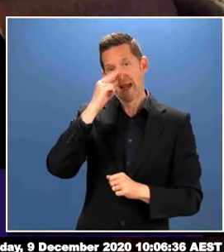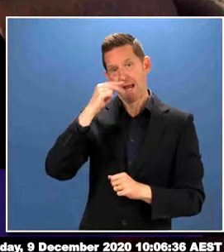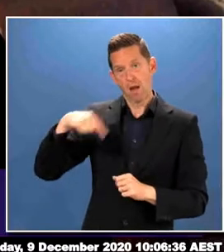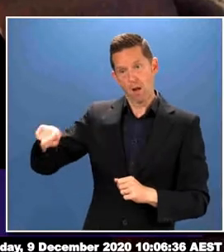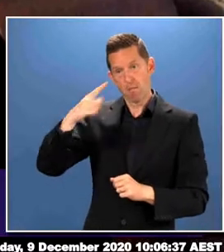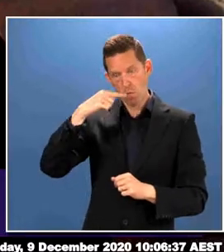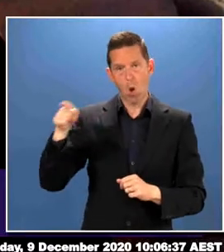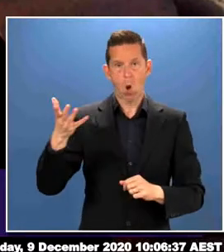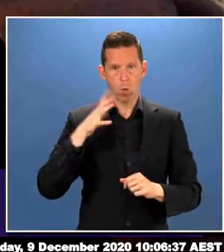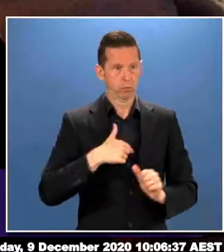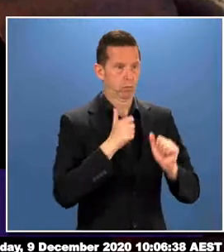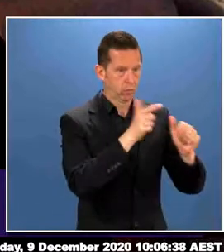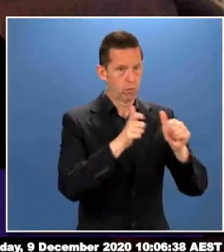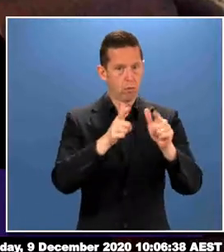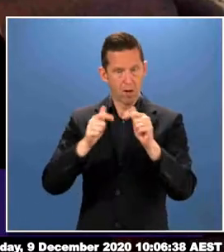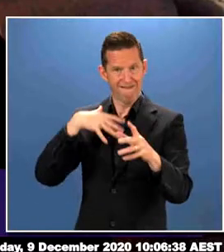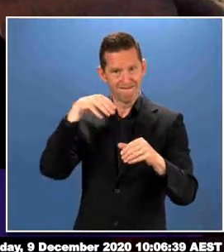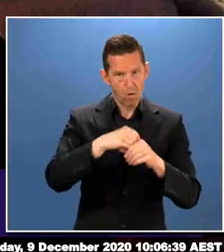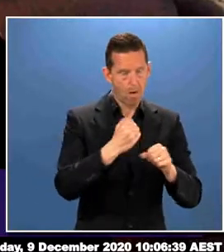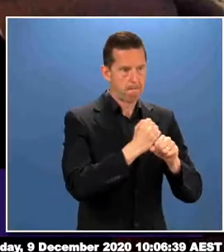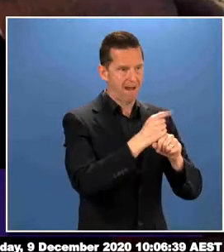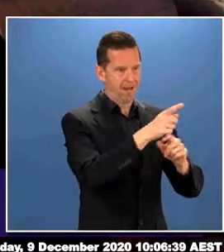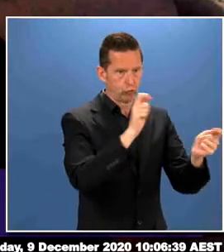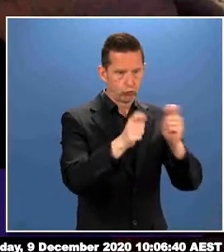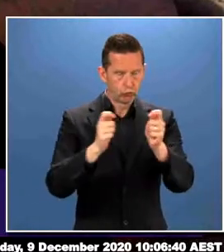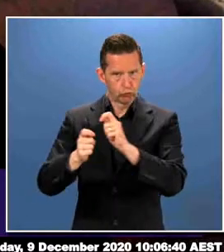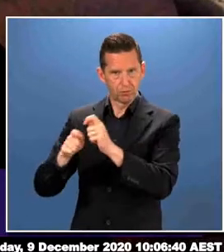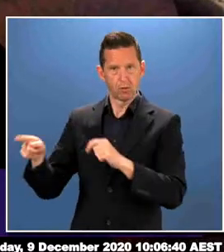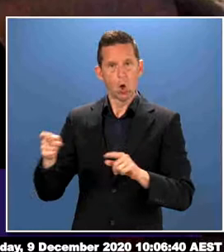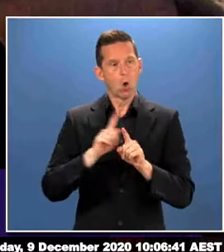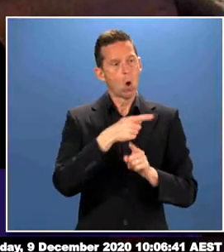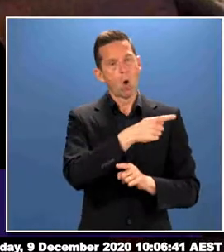there and making the change and don't want to be consulted, they want to lead it.